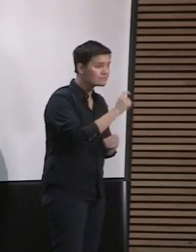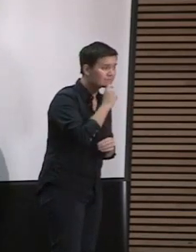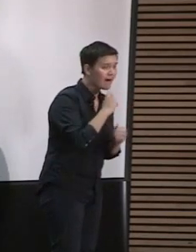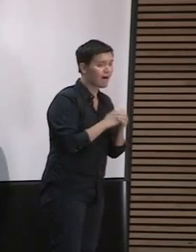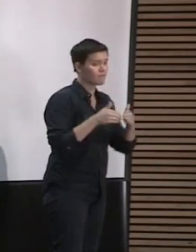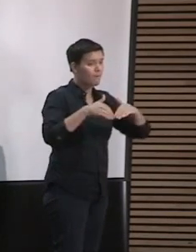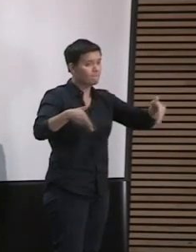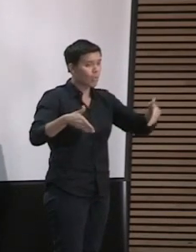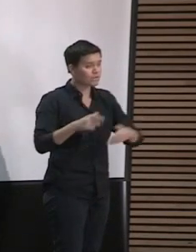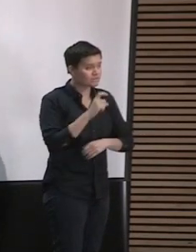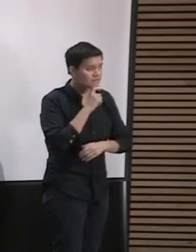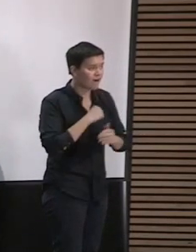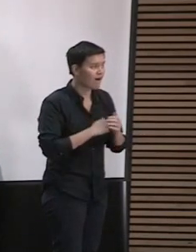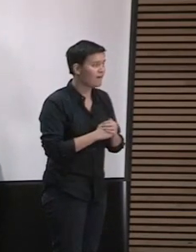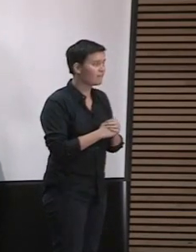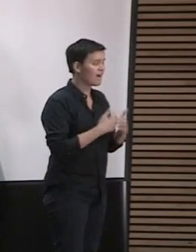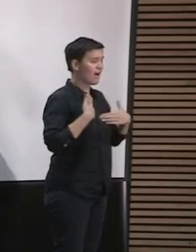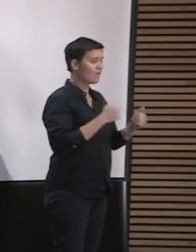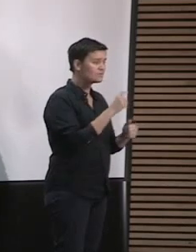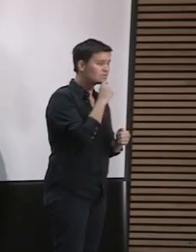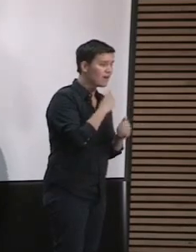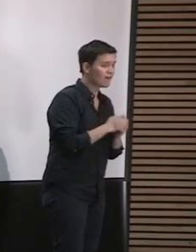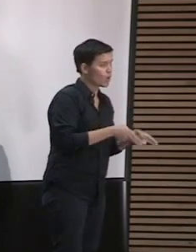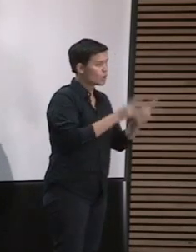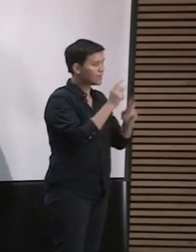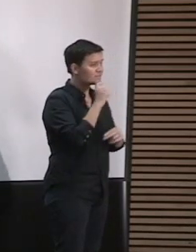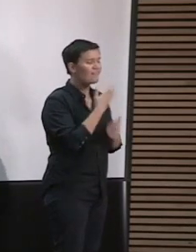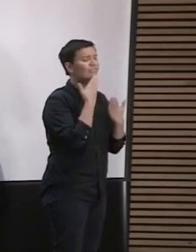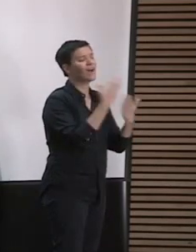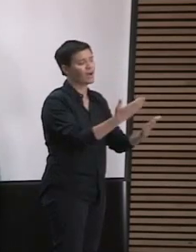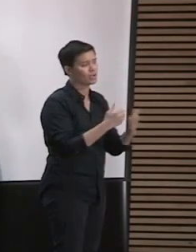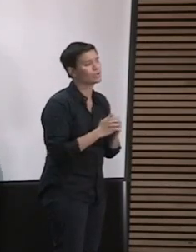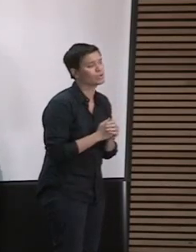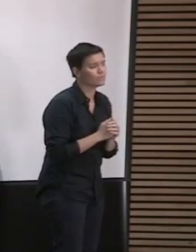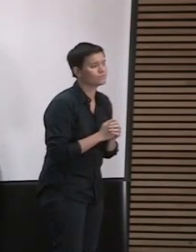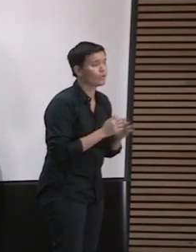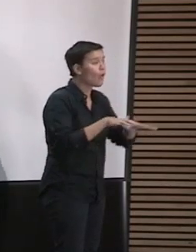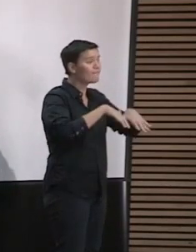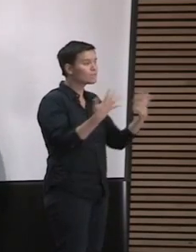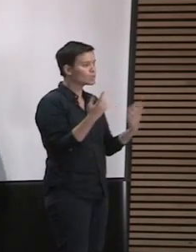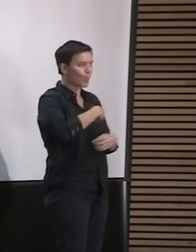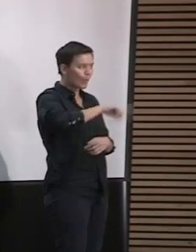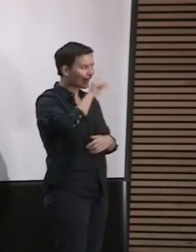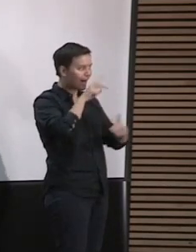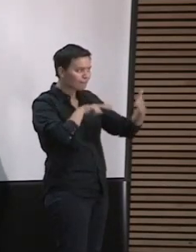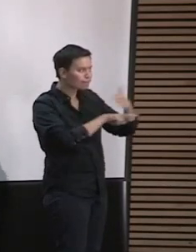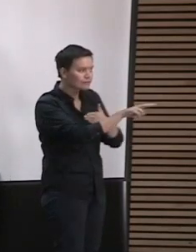thank the police, our testers, lab workers, and all workers